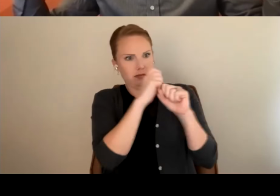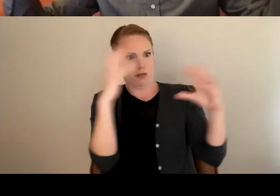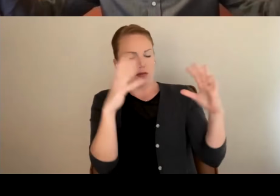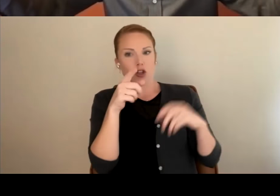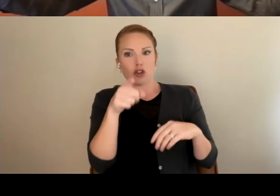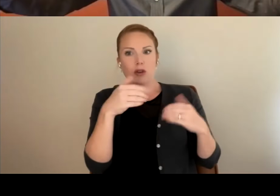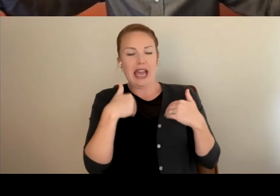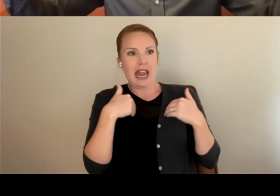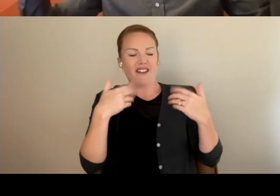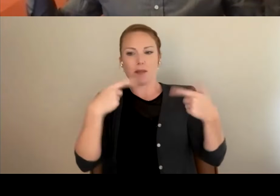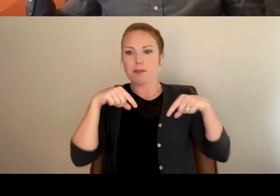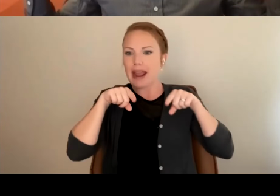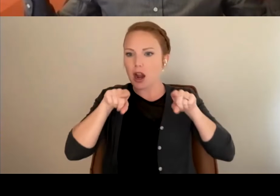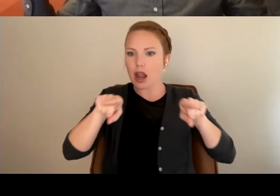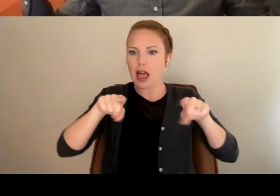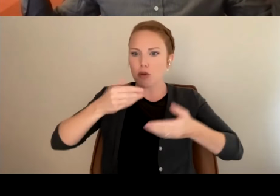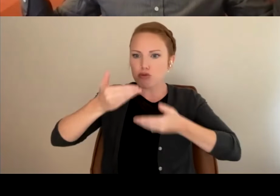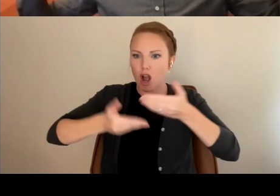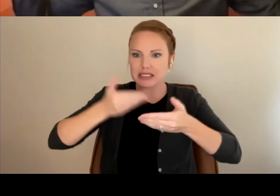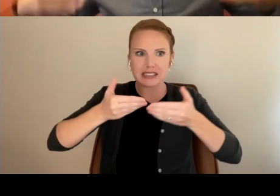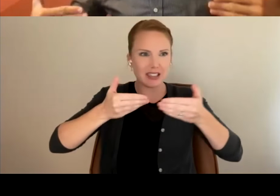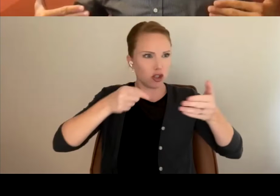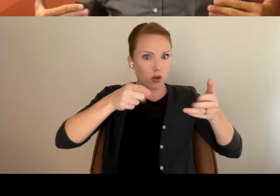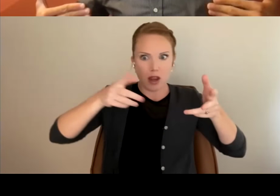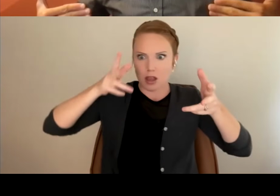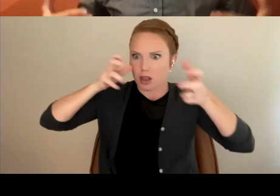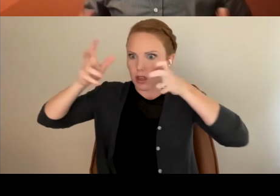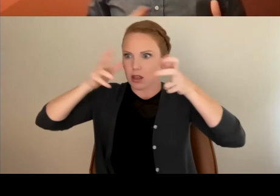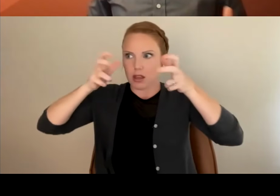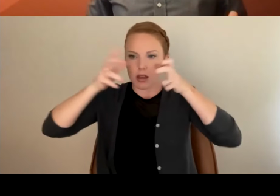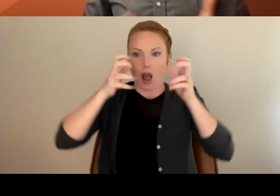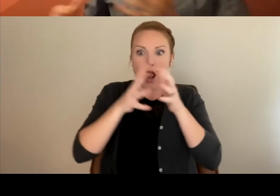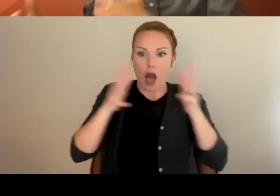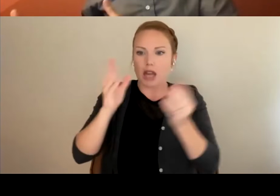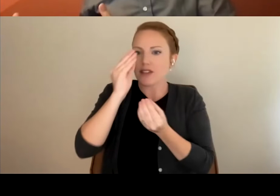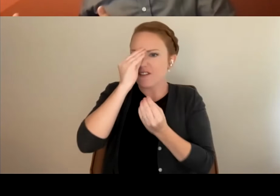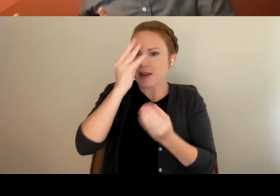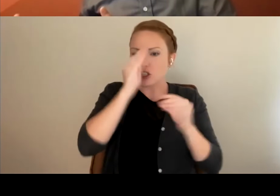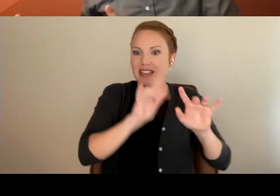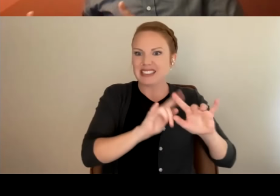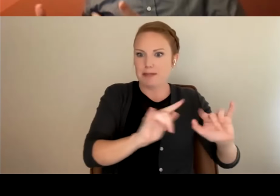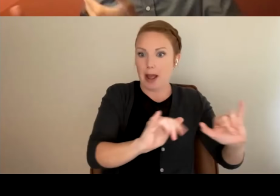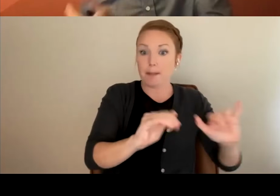processing, right? You can process many bits of information simultaneously. With audio interpretation,